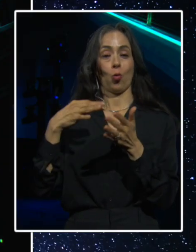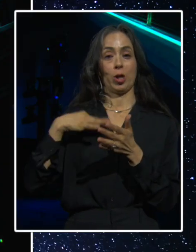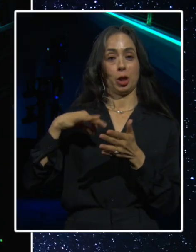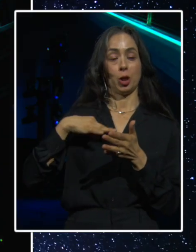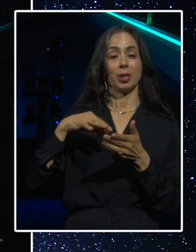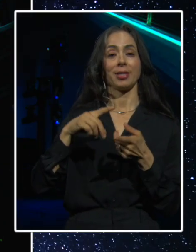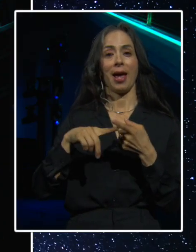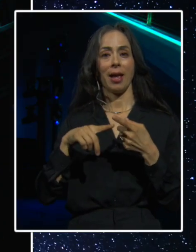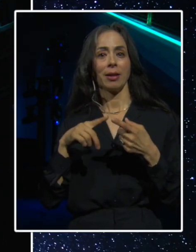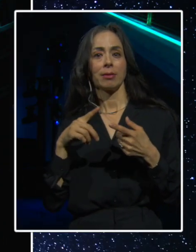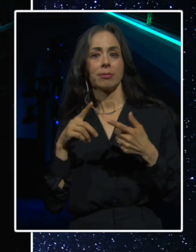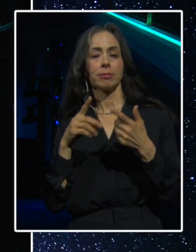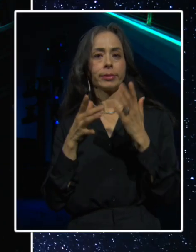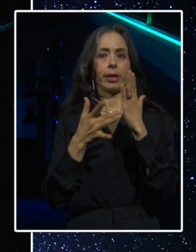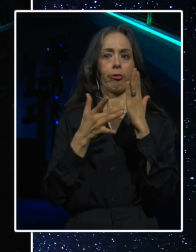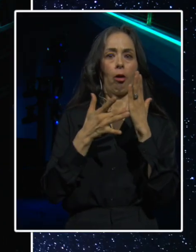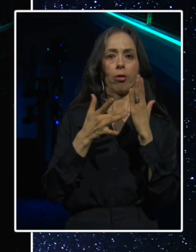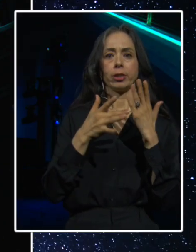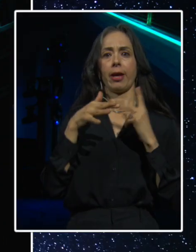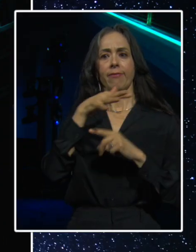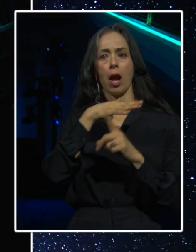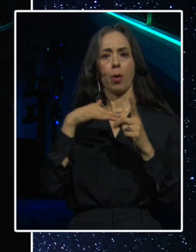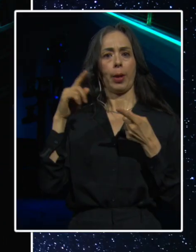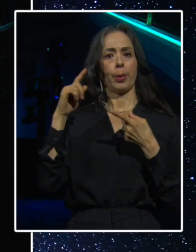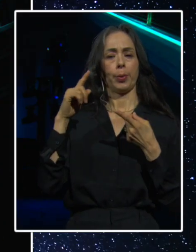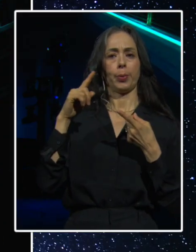and the environmental benefits of reusing technology.